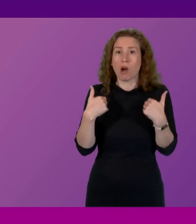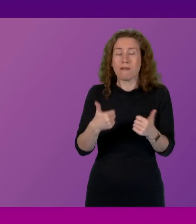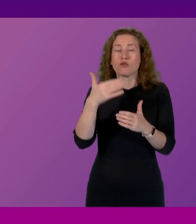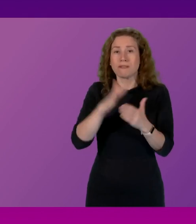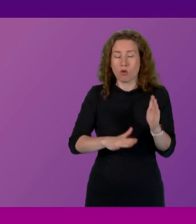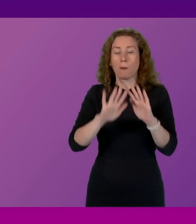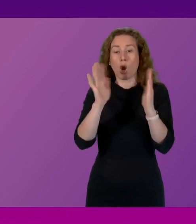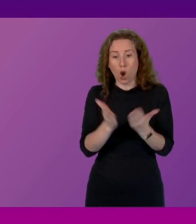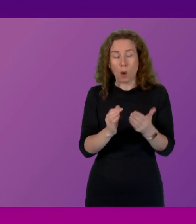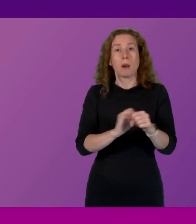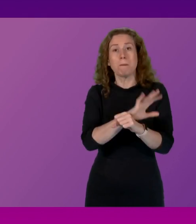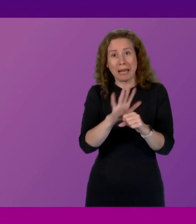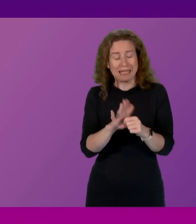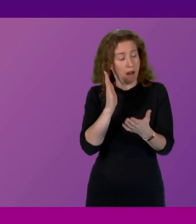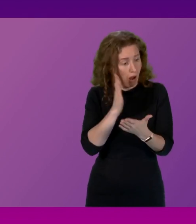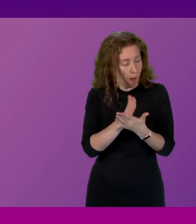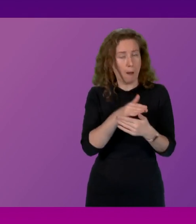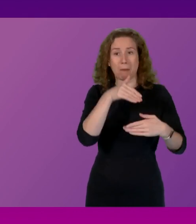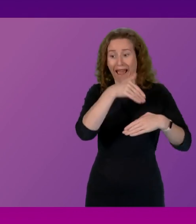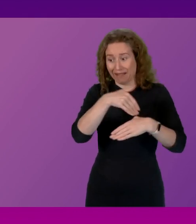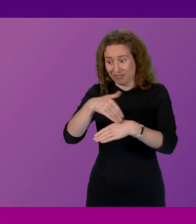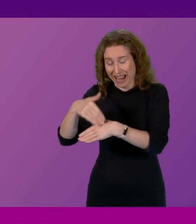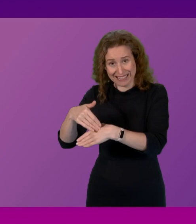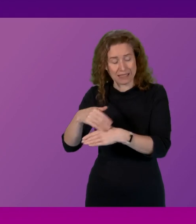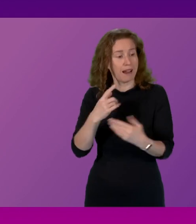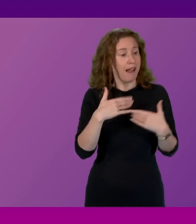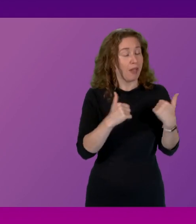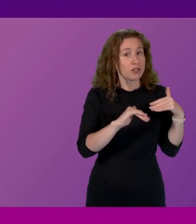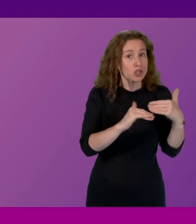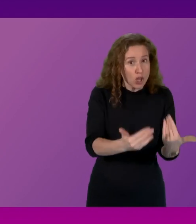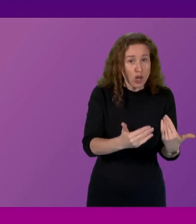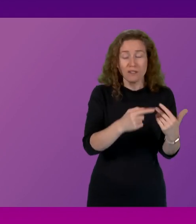That global pandemic has absolutely had an impact, not just on our health service but on our cancer services.